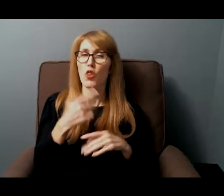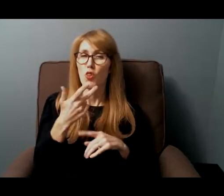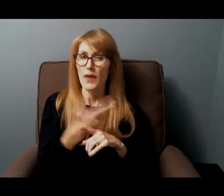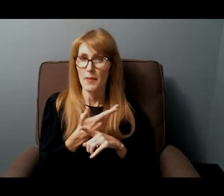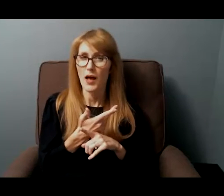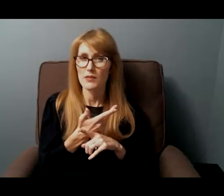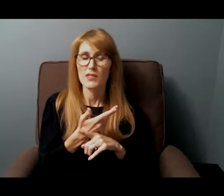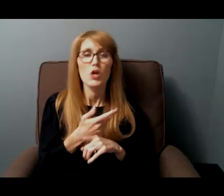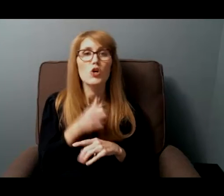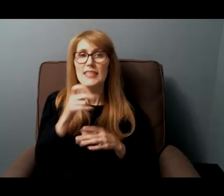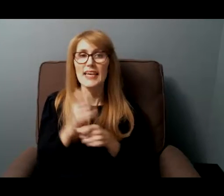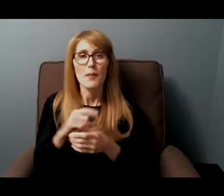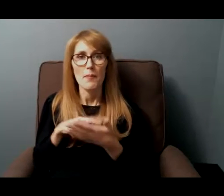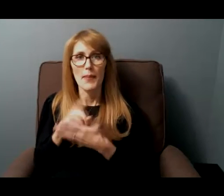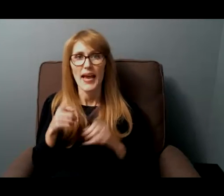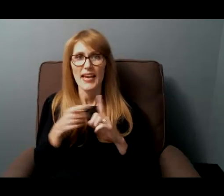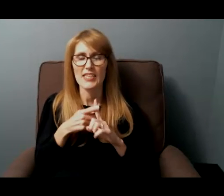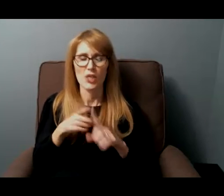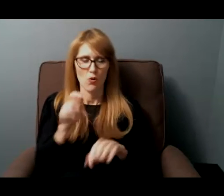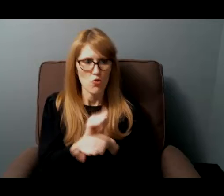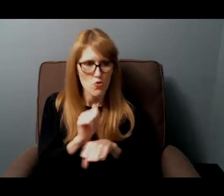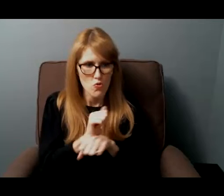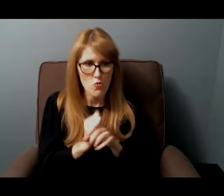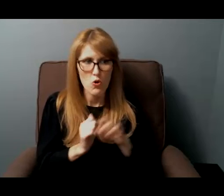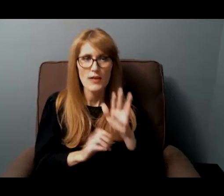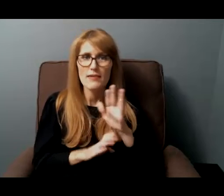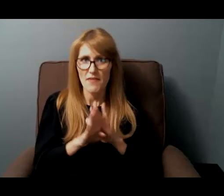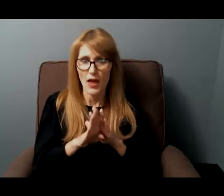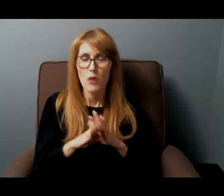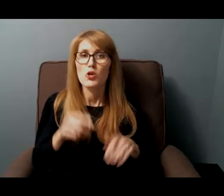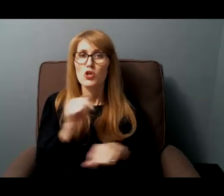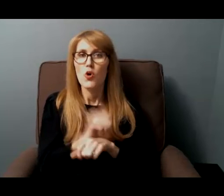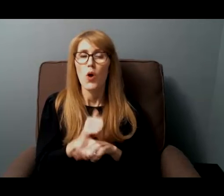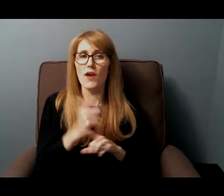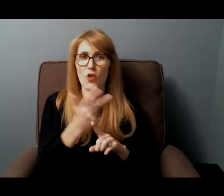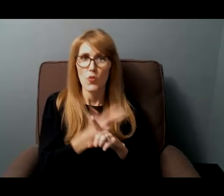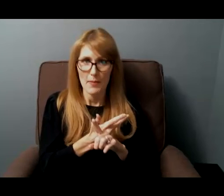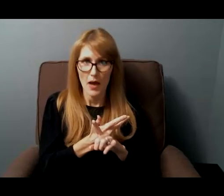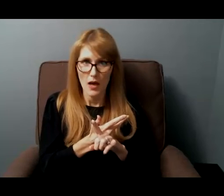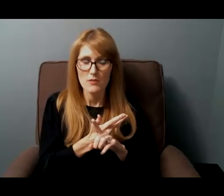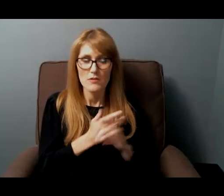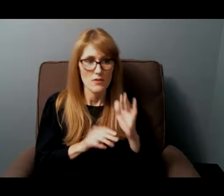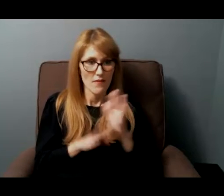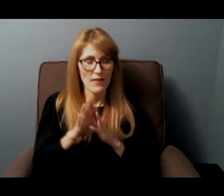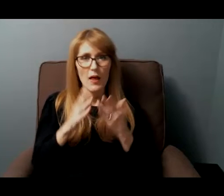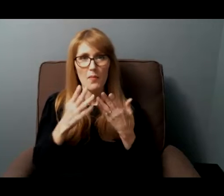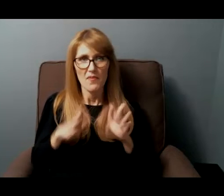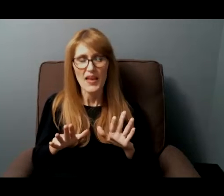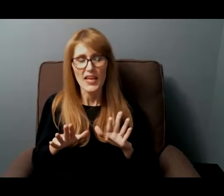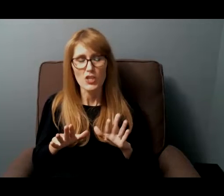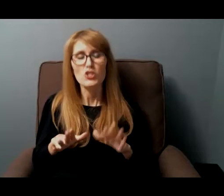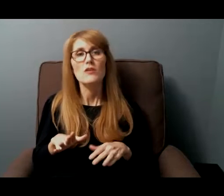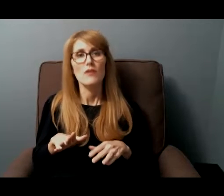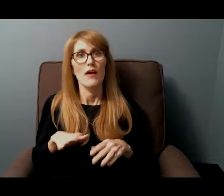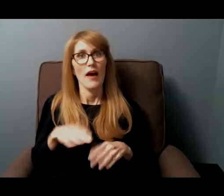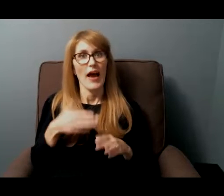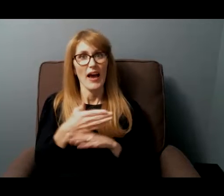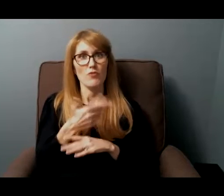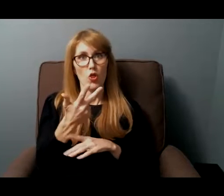months of work, then suddenly she got paid $5,000. Well, $5,000 is really for three months of work;